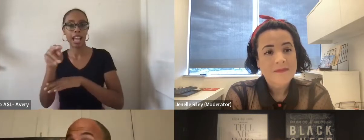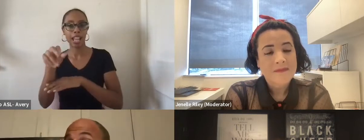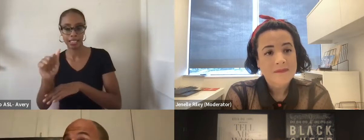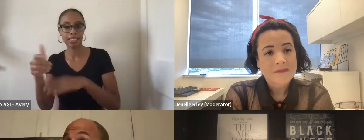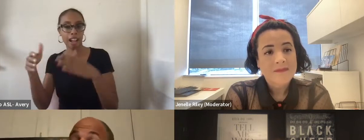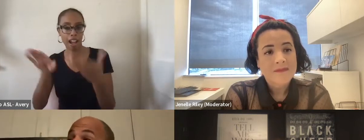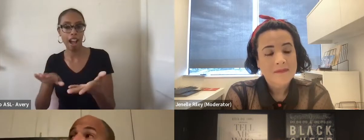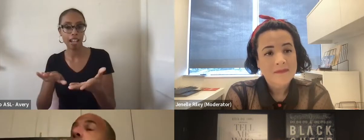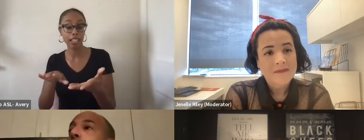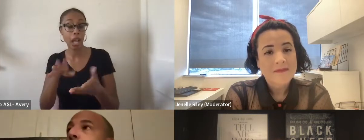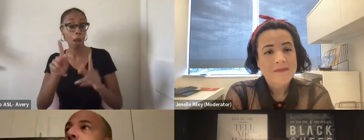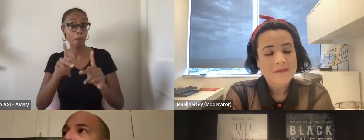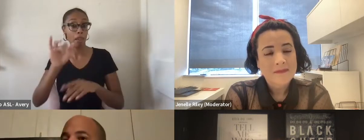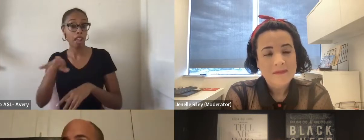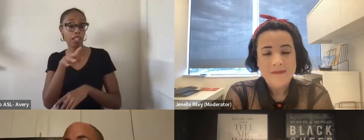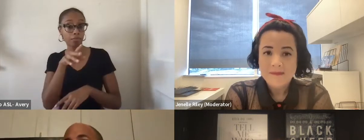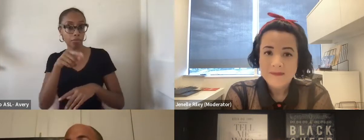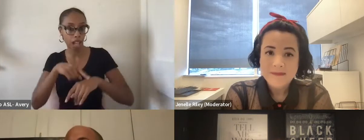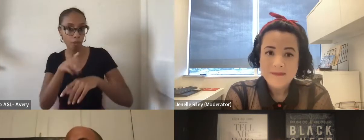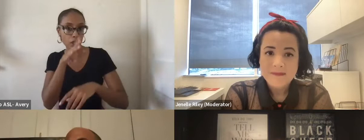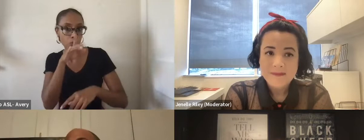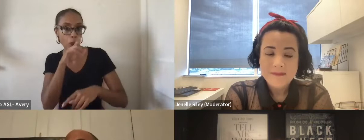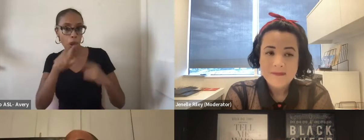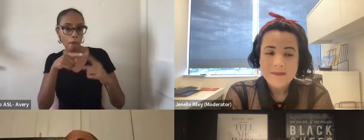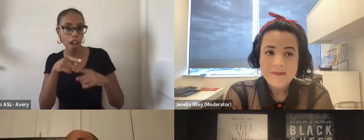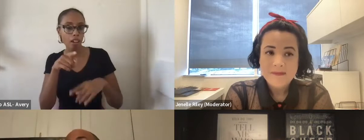Republican moment, a moment of great peril for the Monarchy.